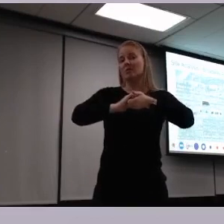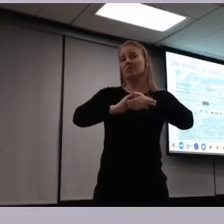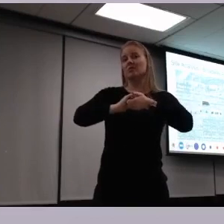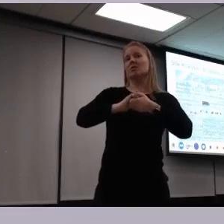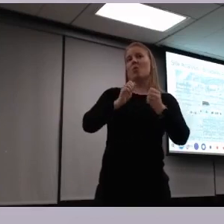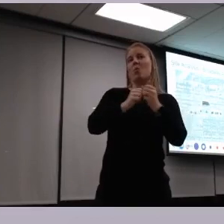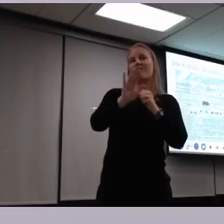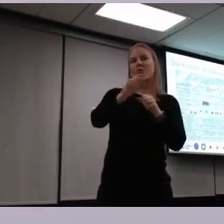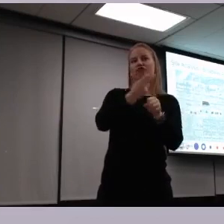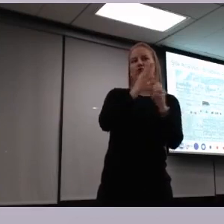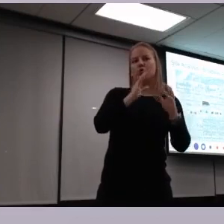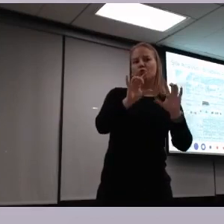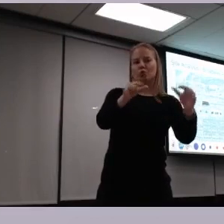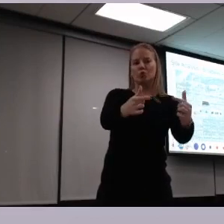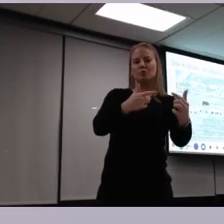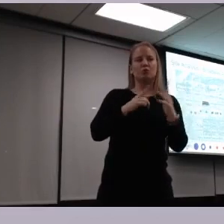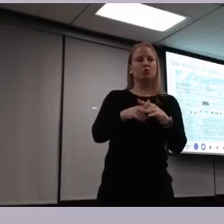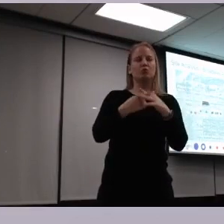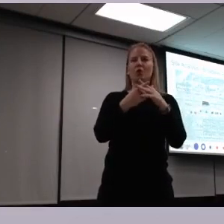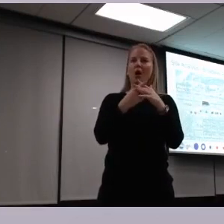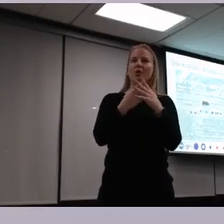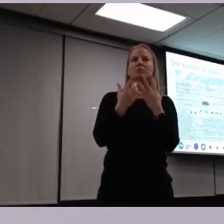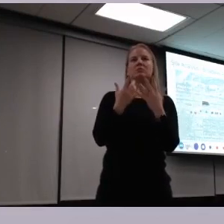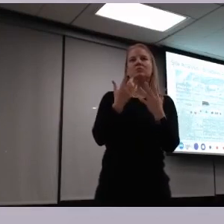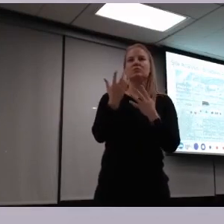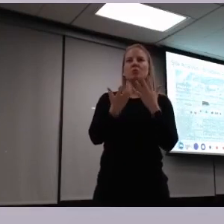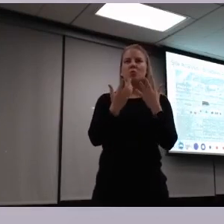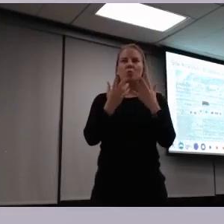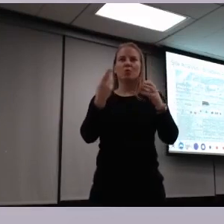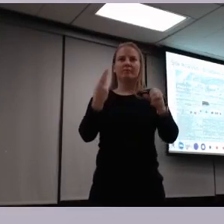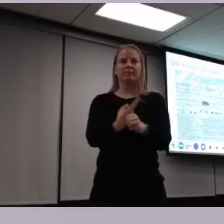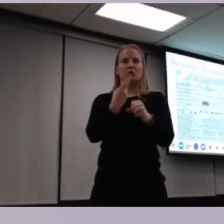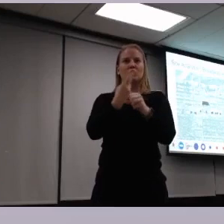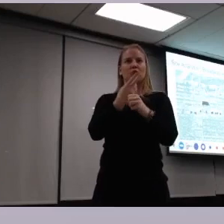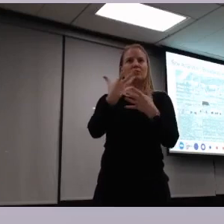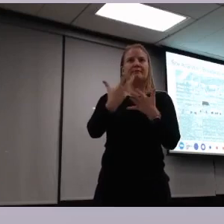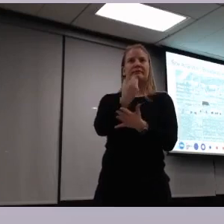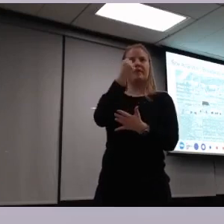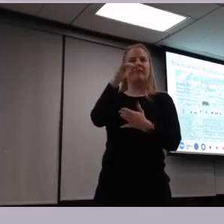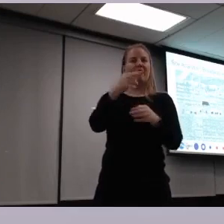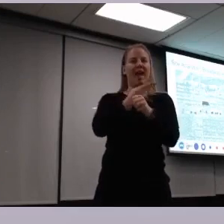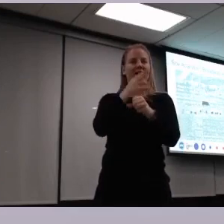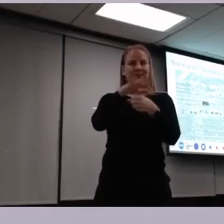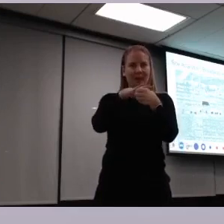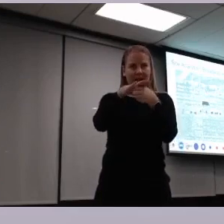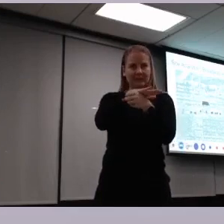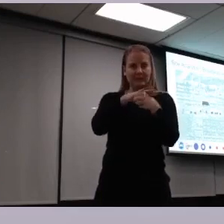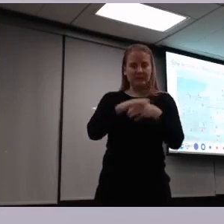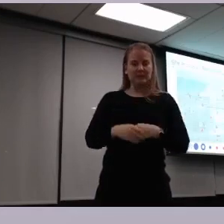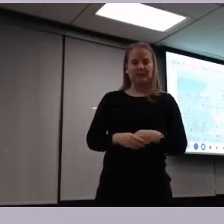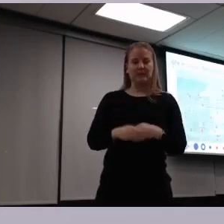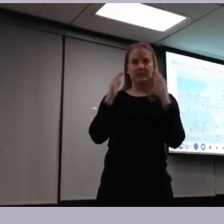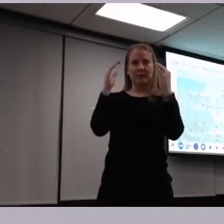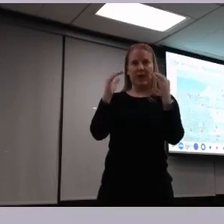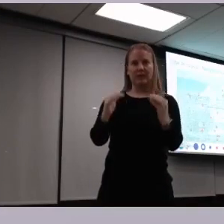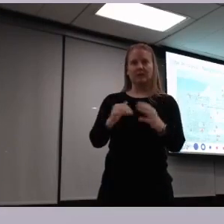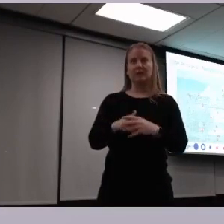to start to activate and maintain the space. We can go to the next slide.